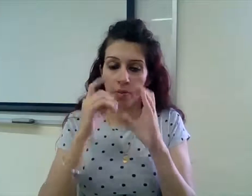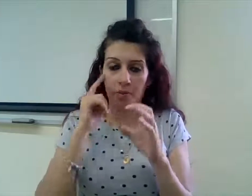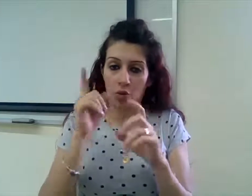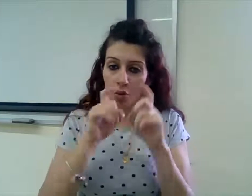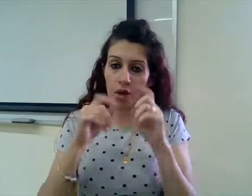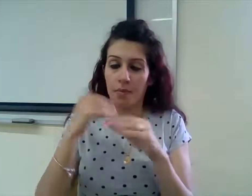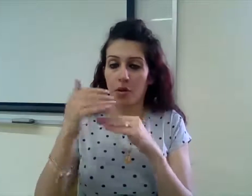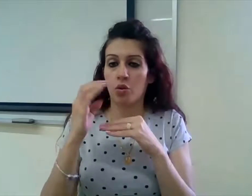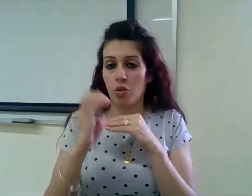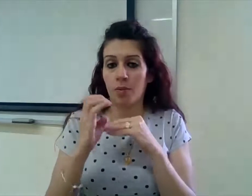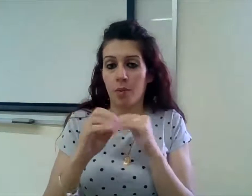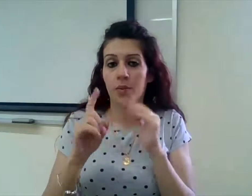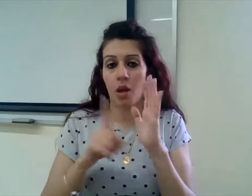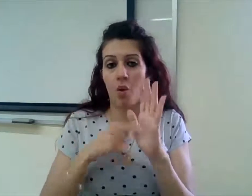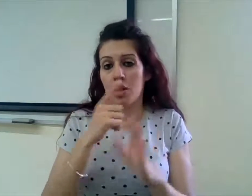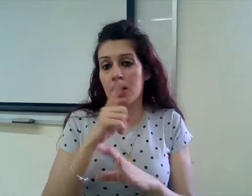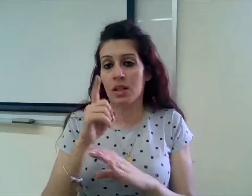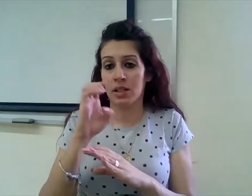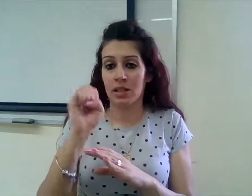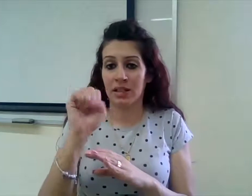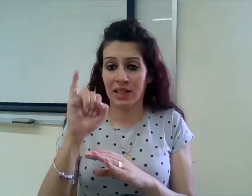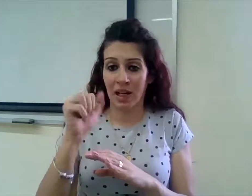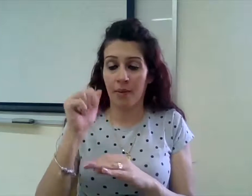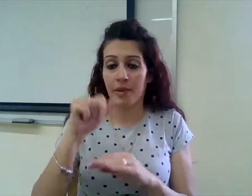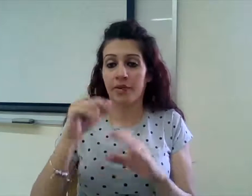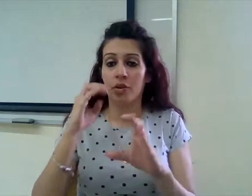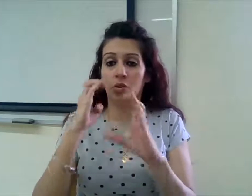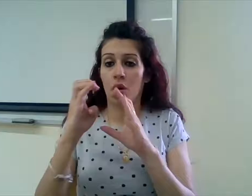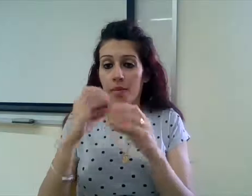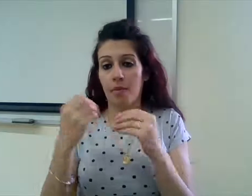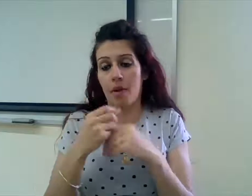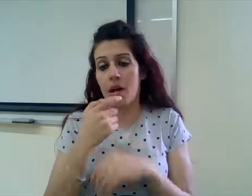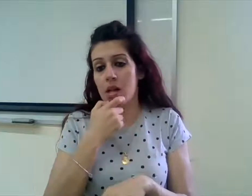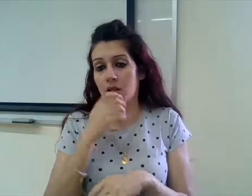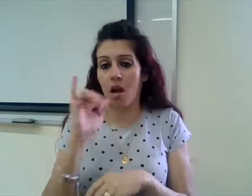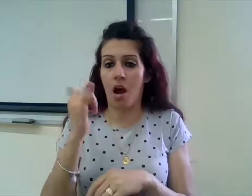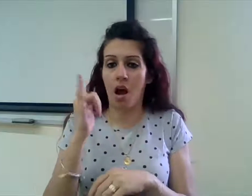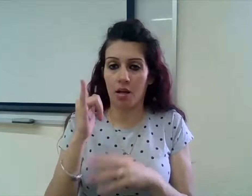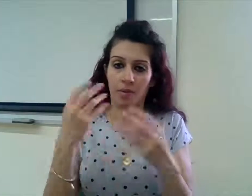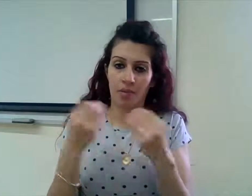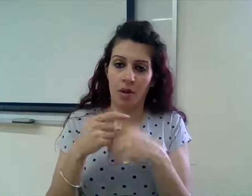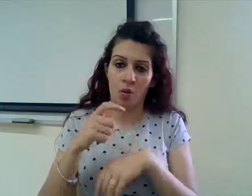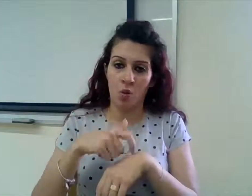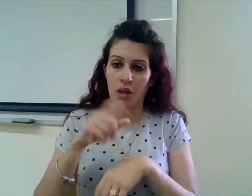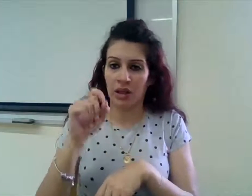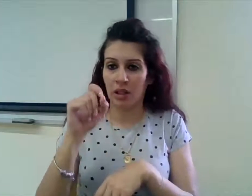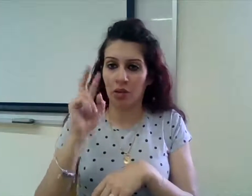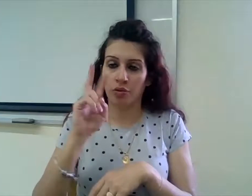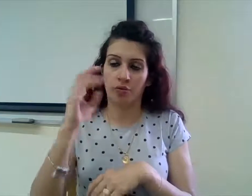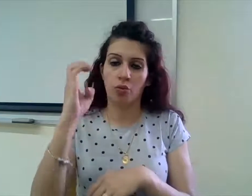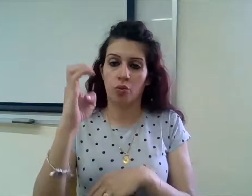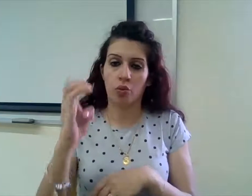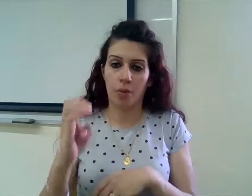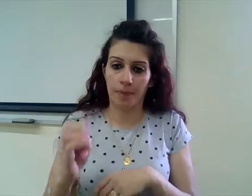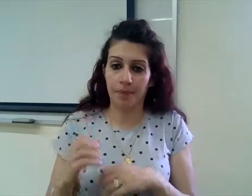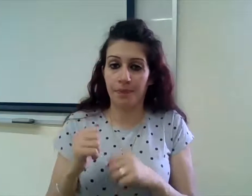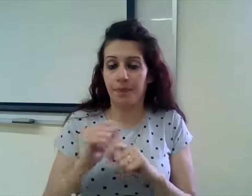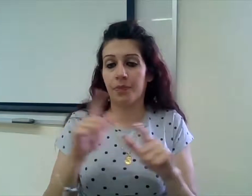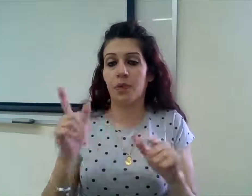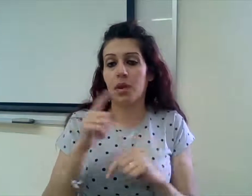teachers of learners were there for hard-of-hearing and since 1991 she has